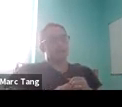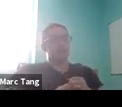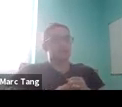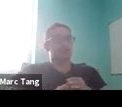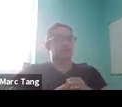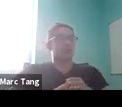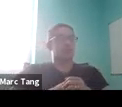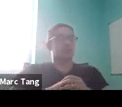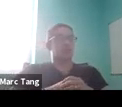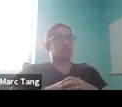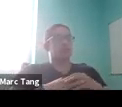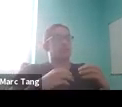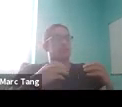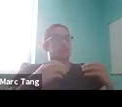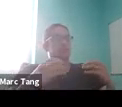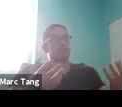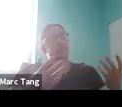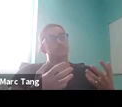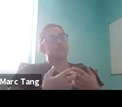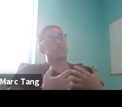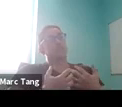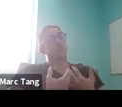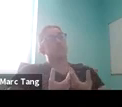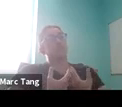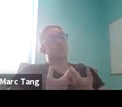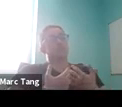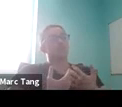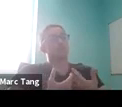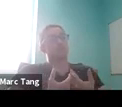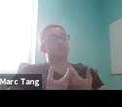i think it's very likely to happen due to this reason we now know that word order is